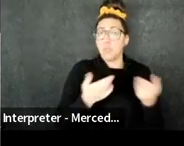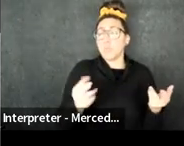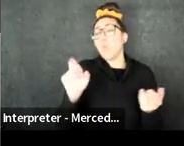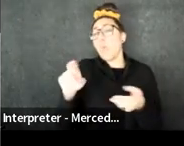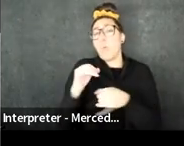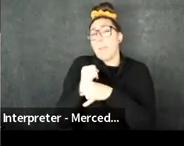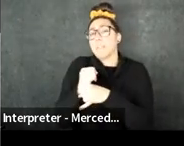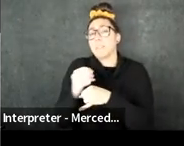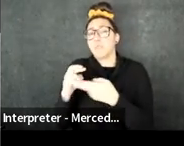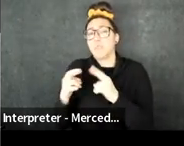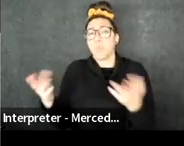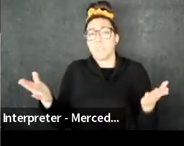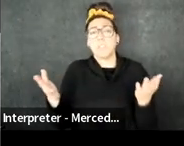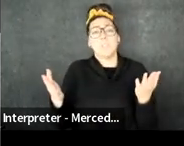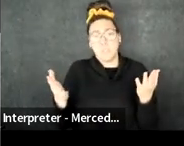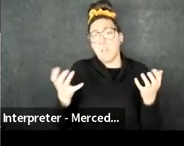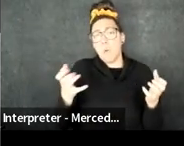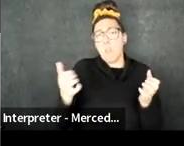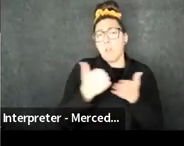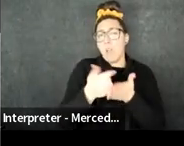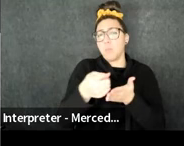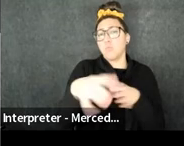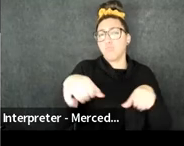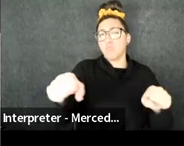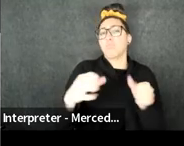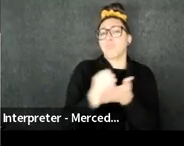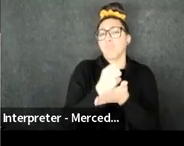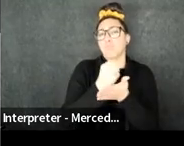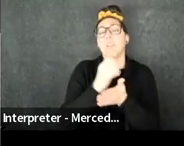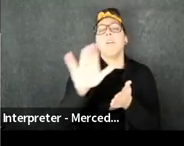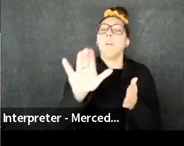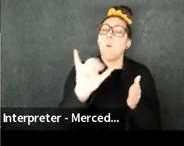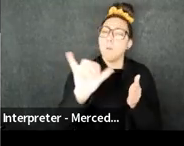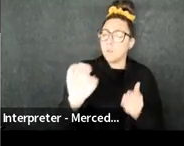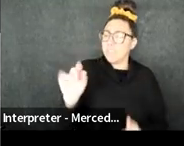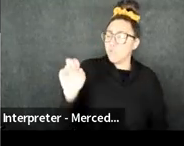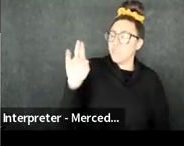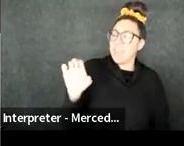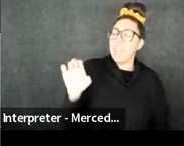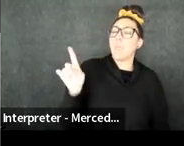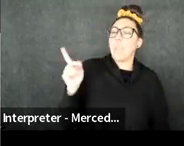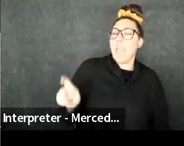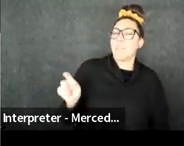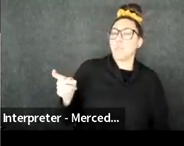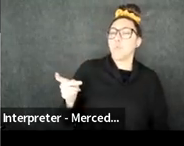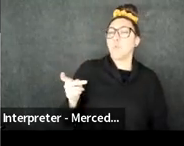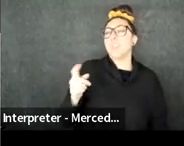before we assist students. I want to mention that Enrique and I have to go over an informed consent documentation form with the students